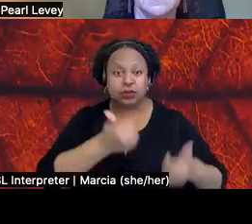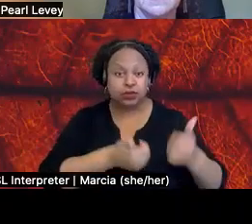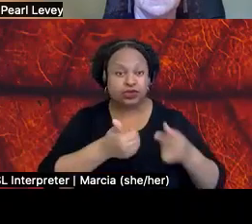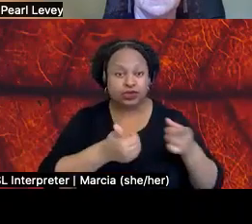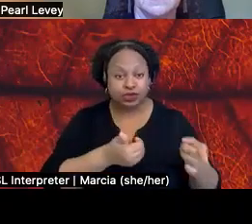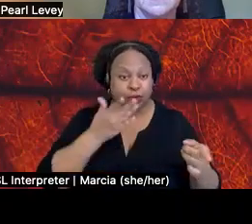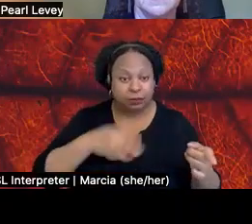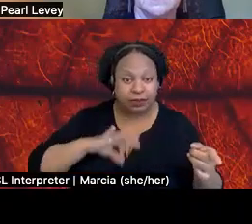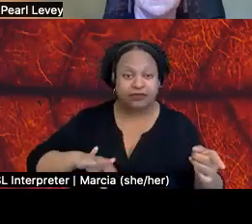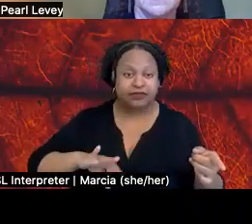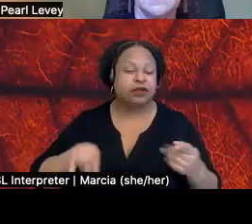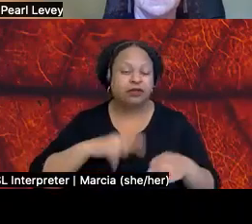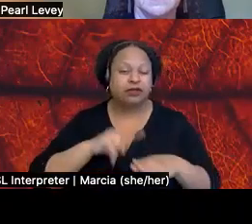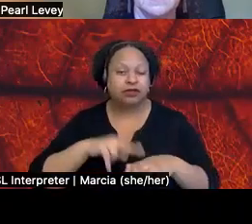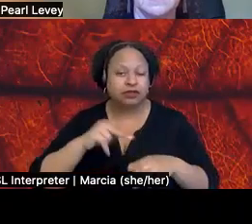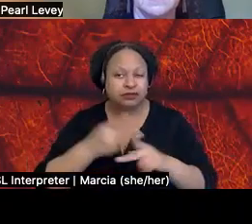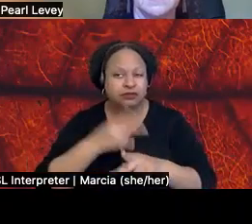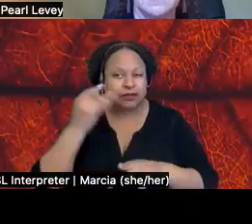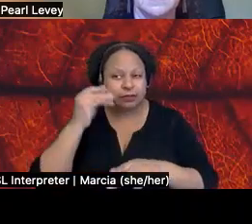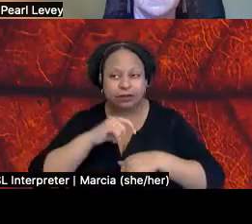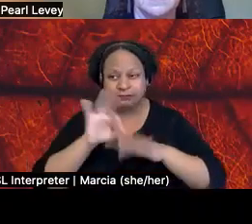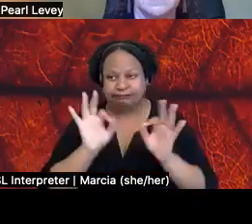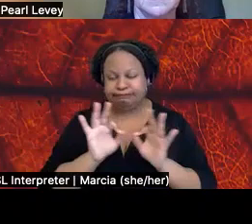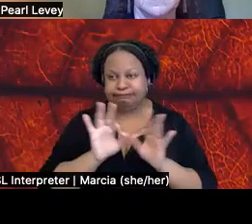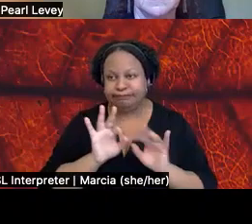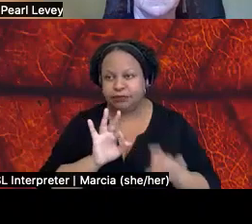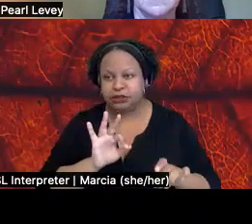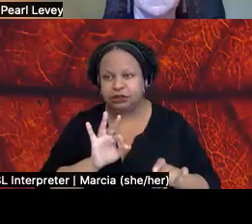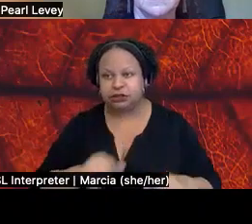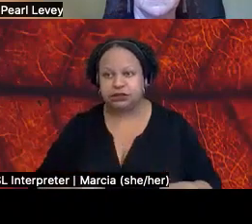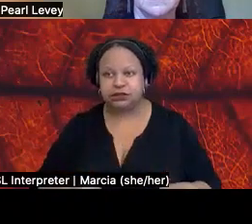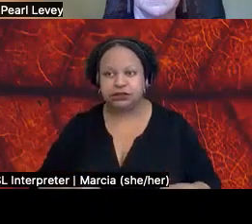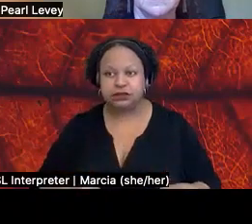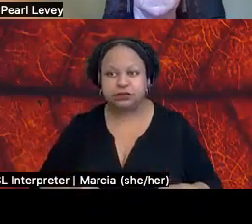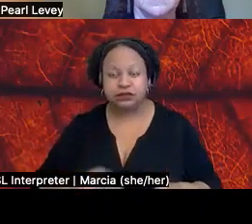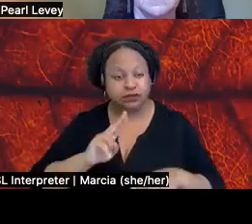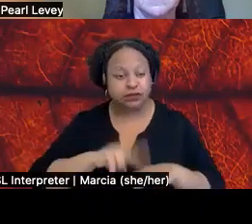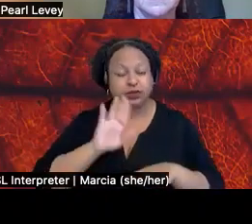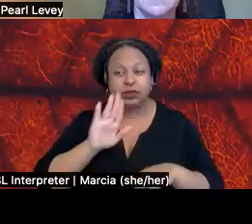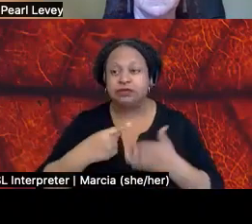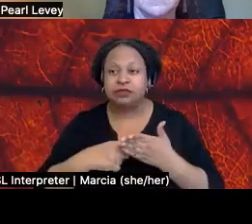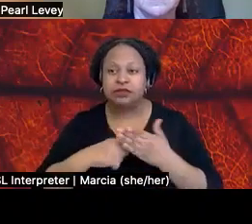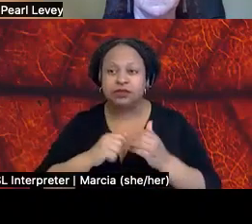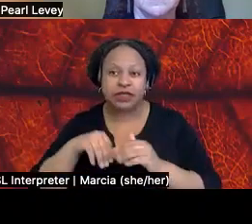And this again is where we will have discussions with accessibility services with our programs.